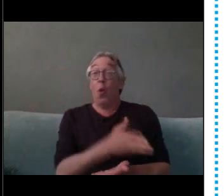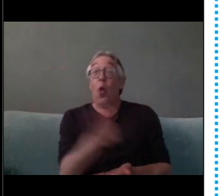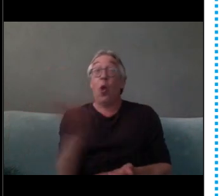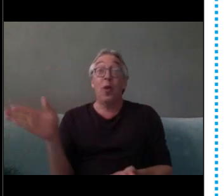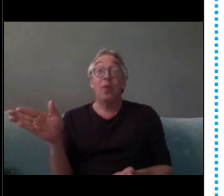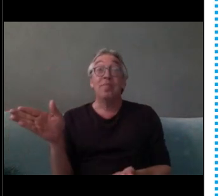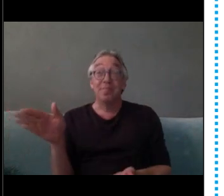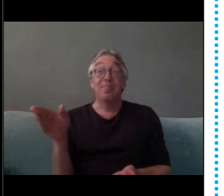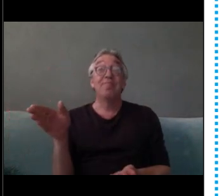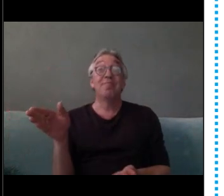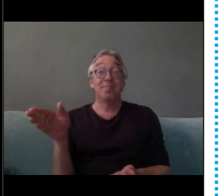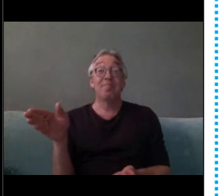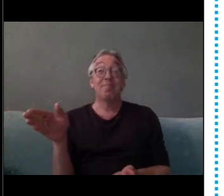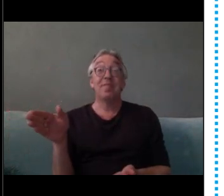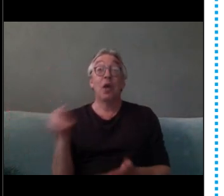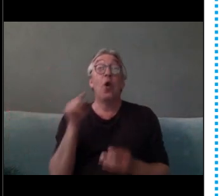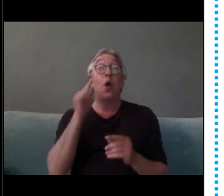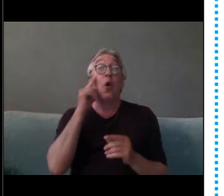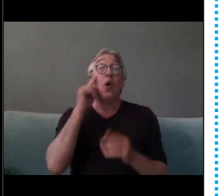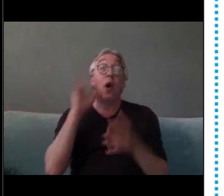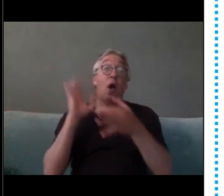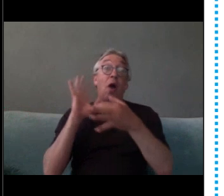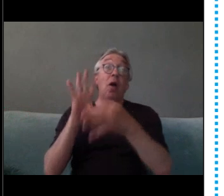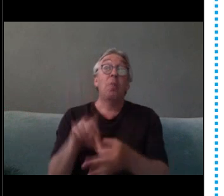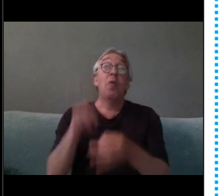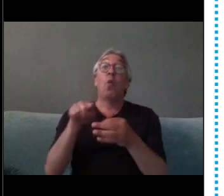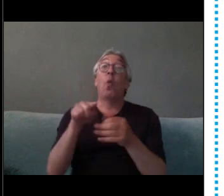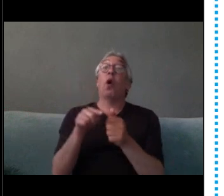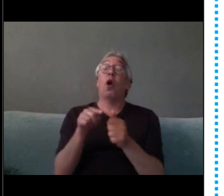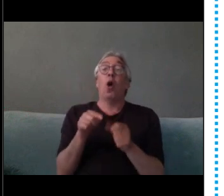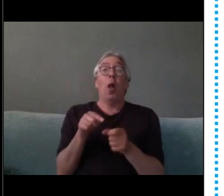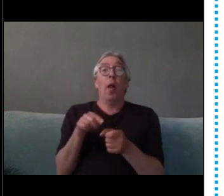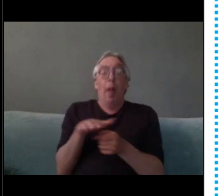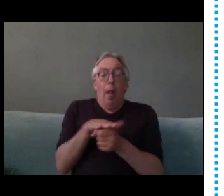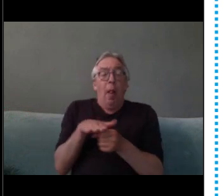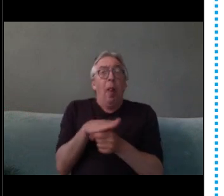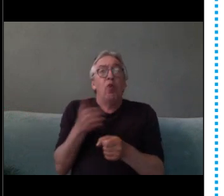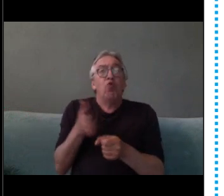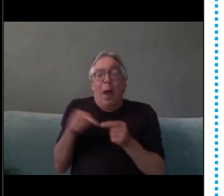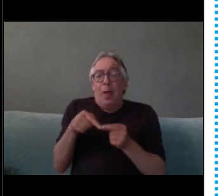which means urban, regional and suburban rail travel